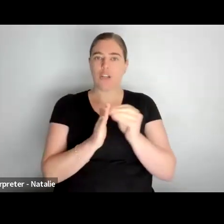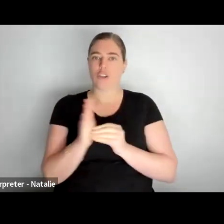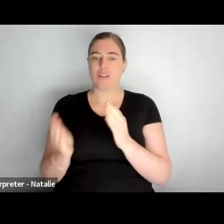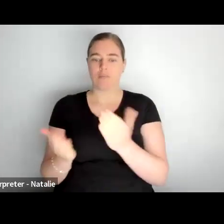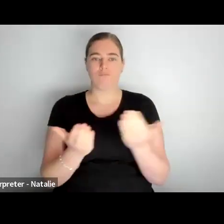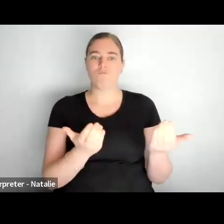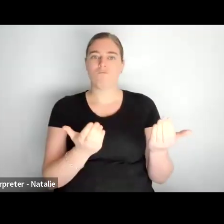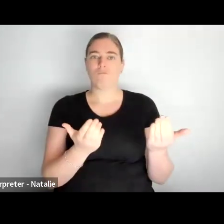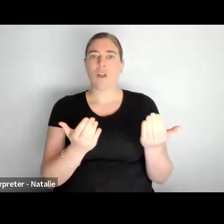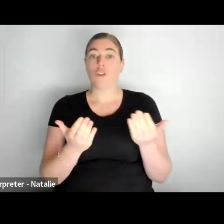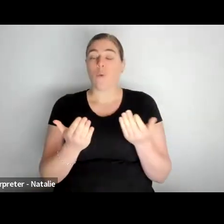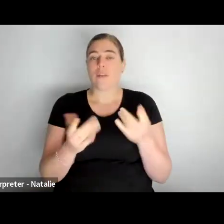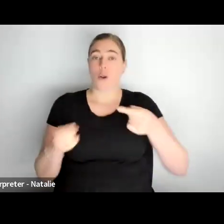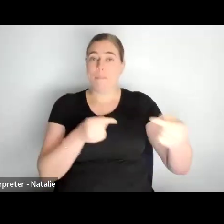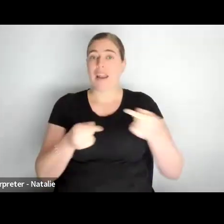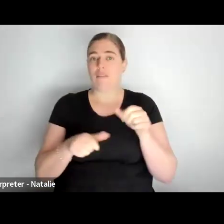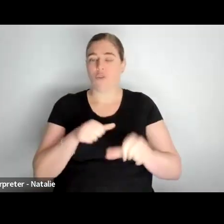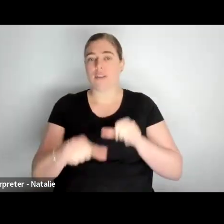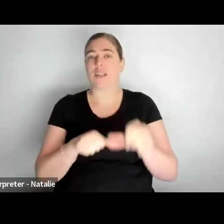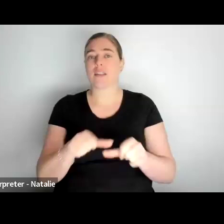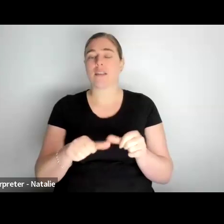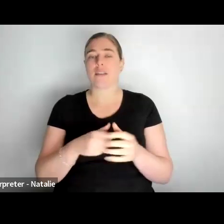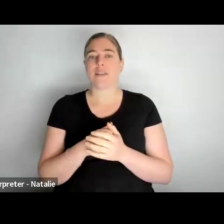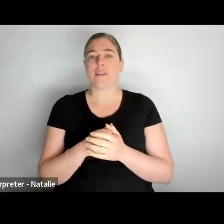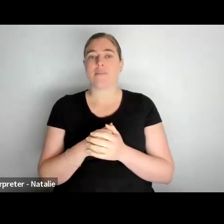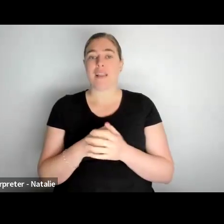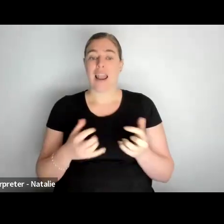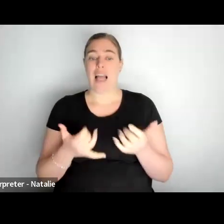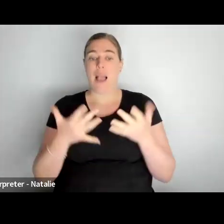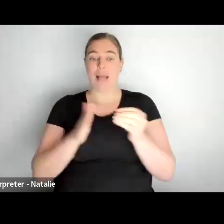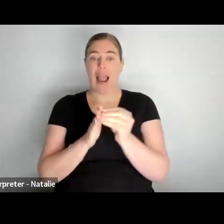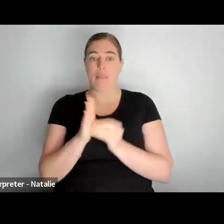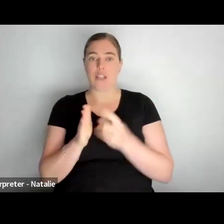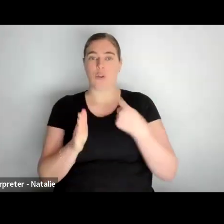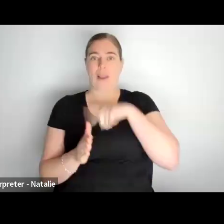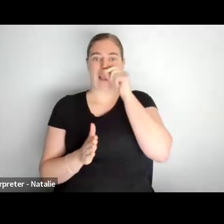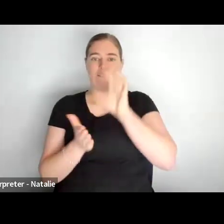so it's a competitive process. Any number of applications we can fund is obviously